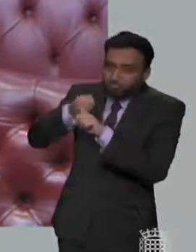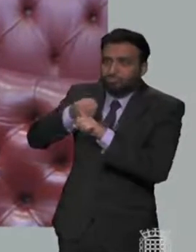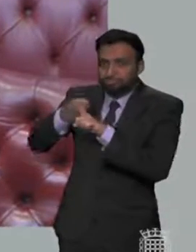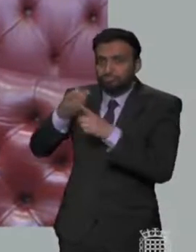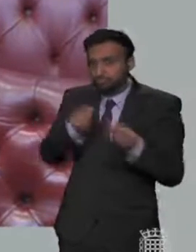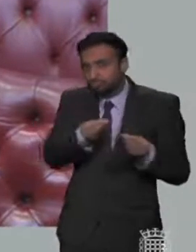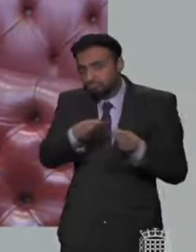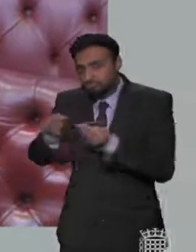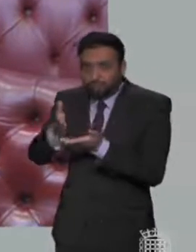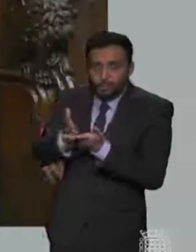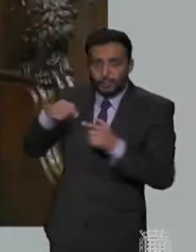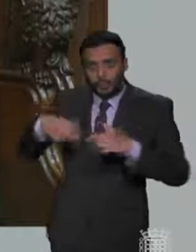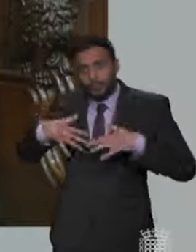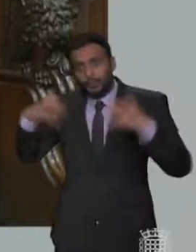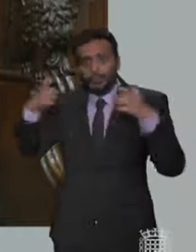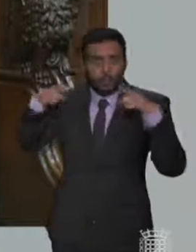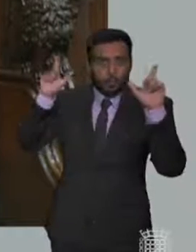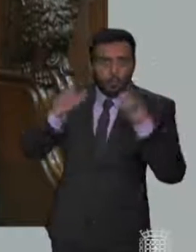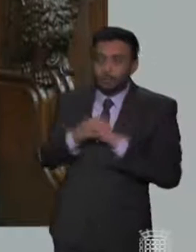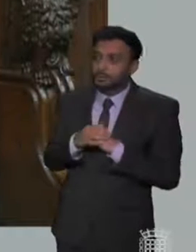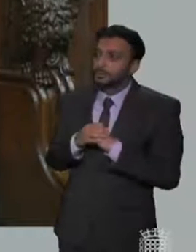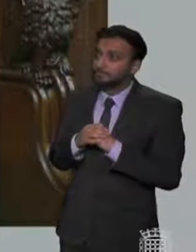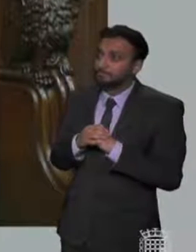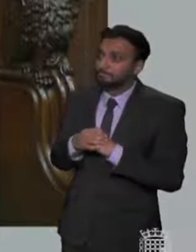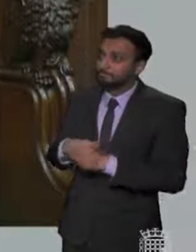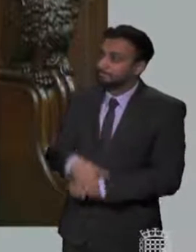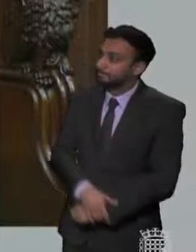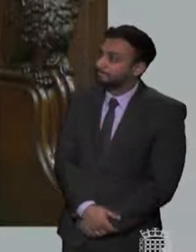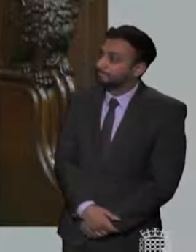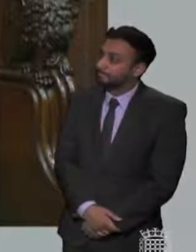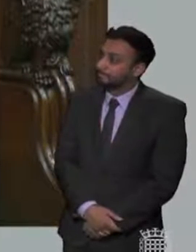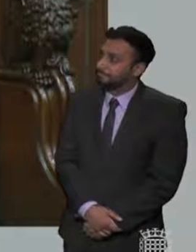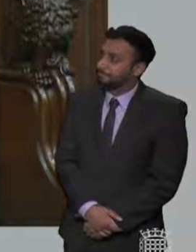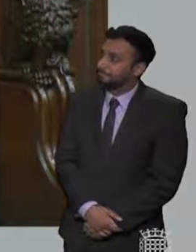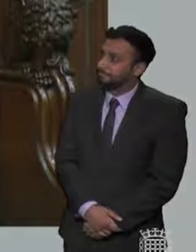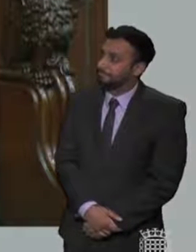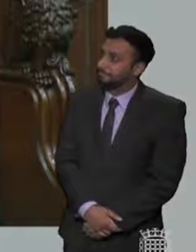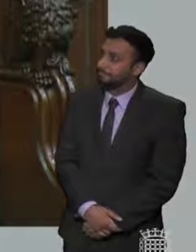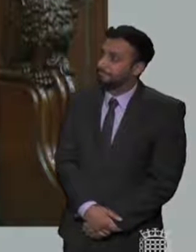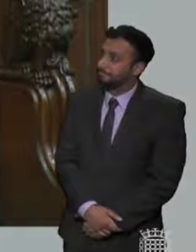and to add to the many tributes that we've already rightly heard to my honourable friend rosie cooper